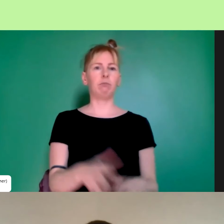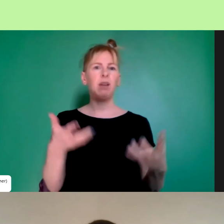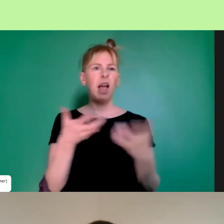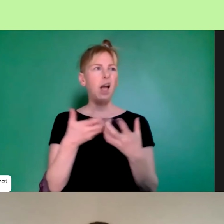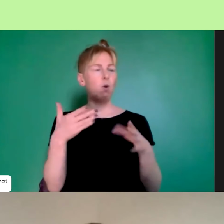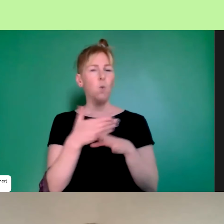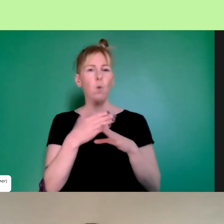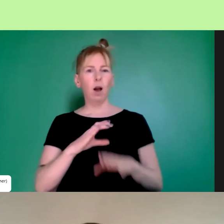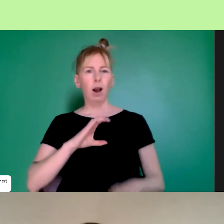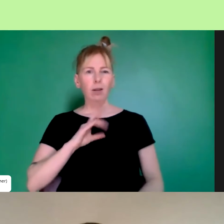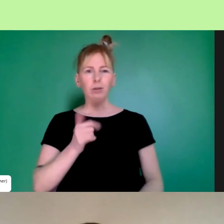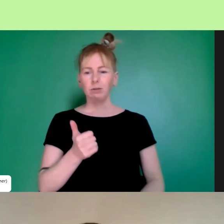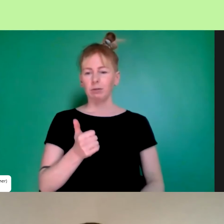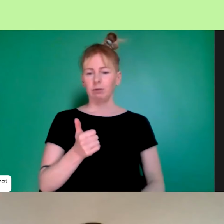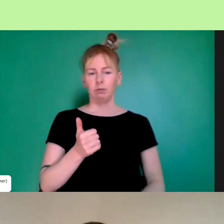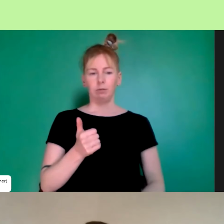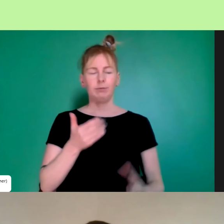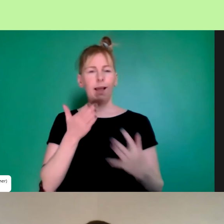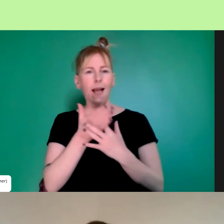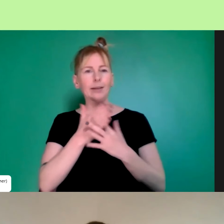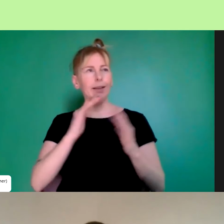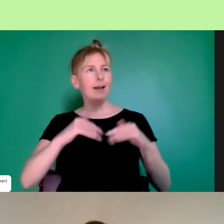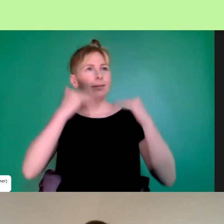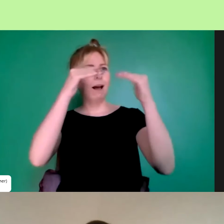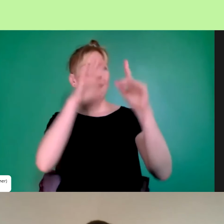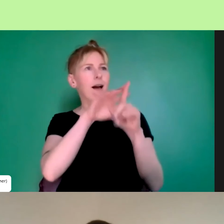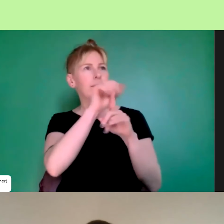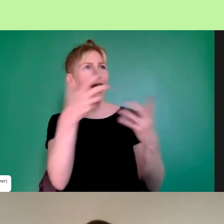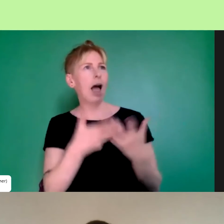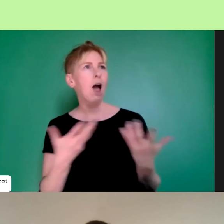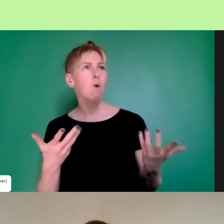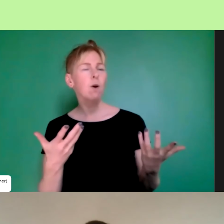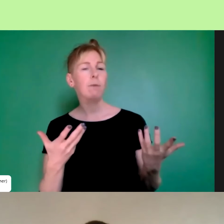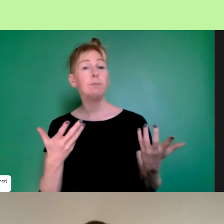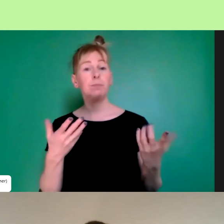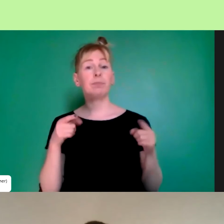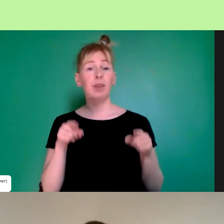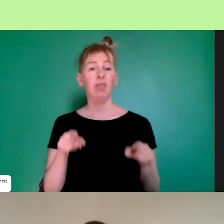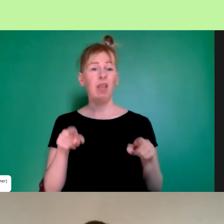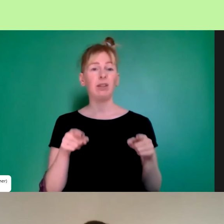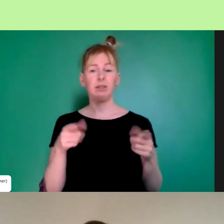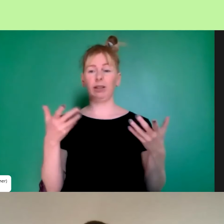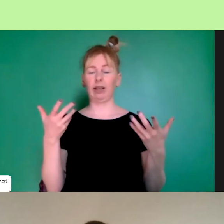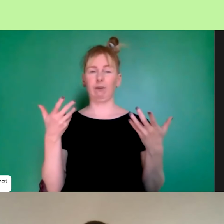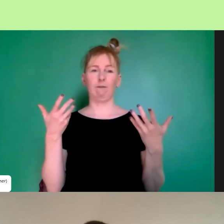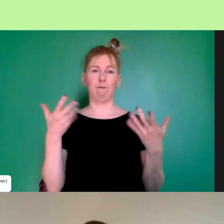the origins of it were. So I suppose for me, it's like, how do we even get rid of this, this